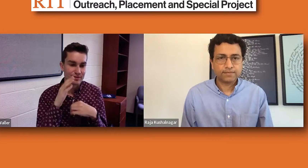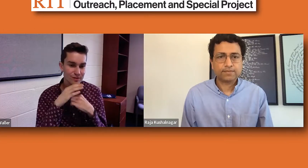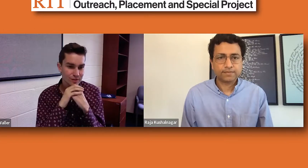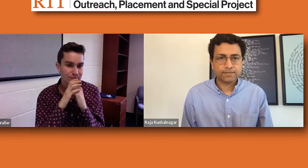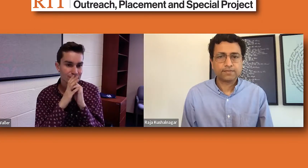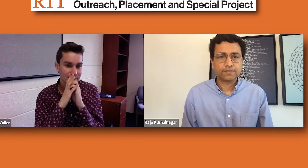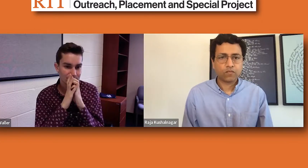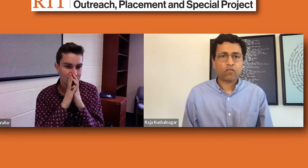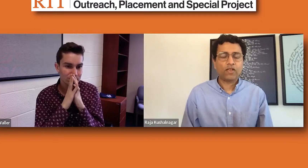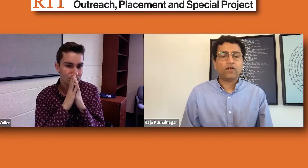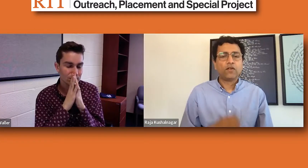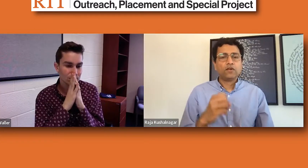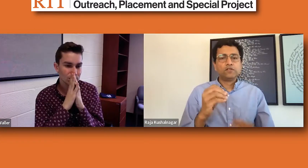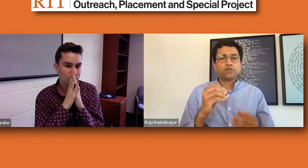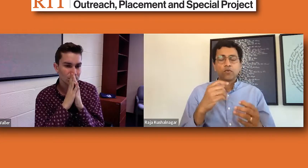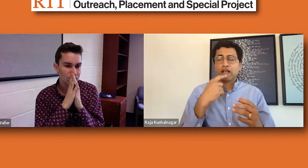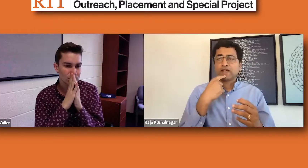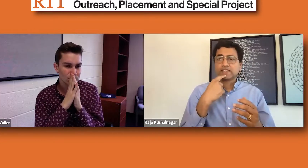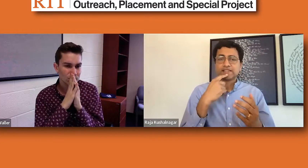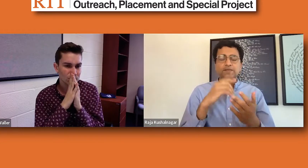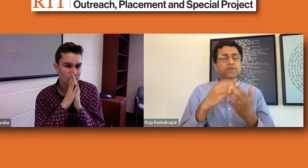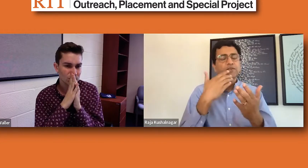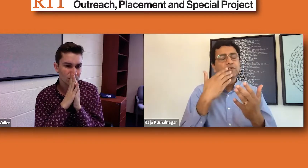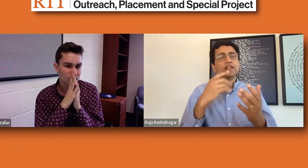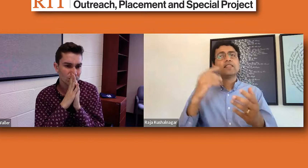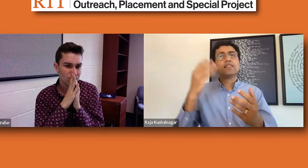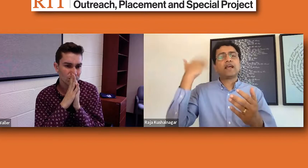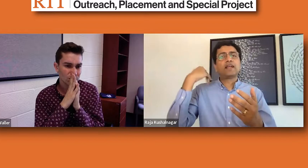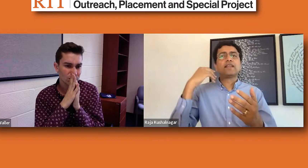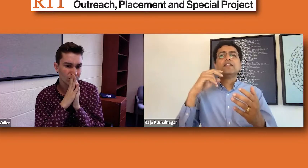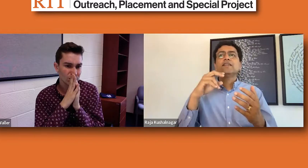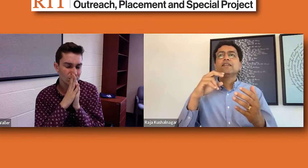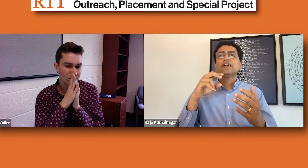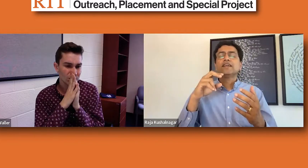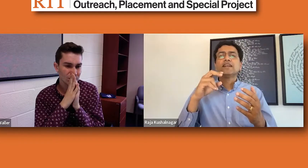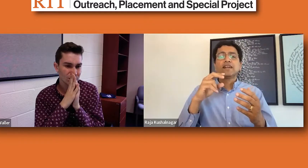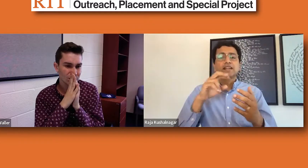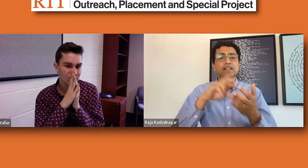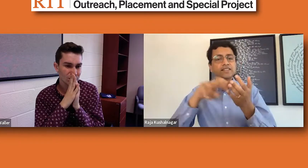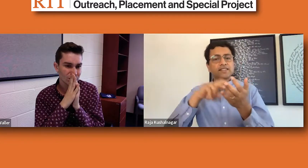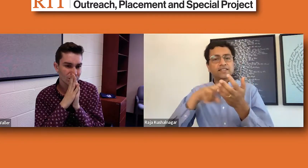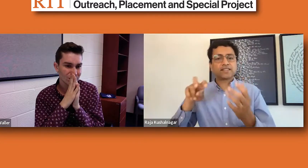to make that transition. Yeah, that's a good question.